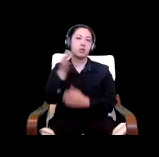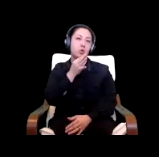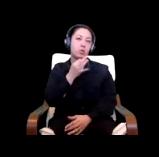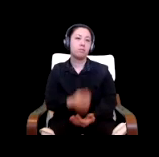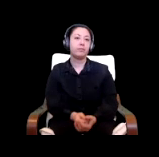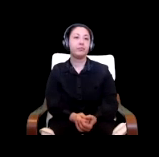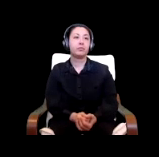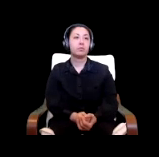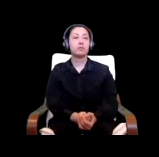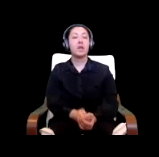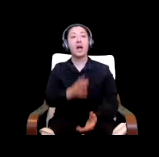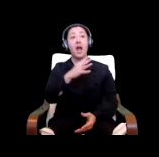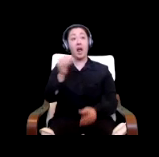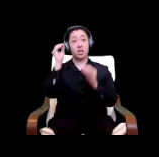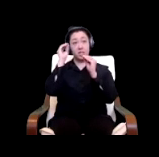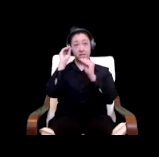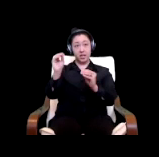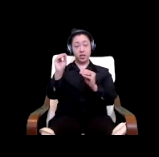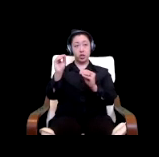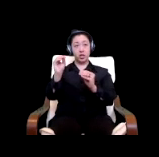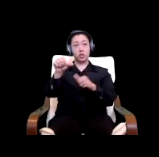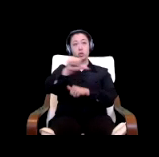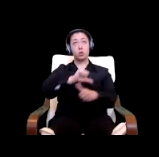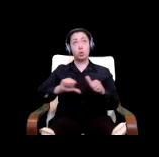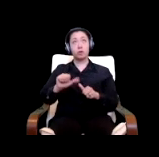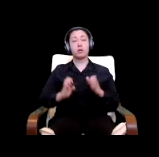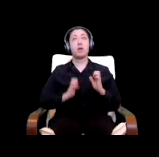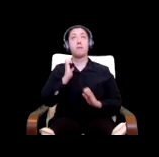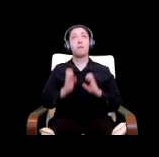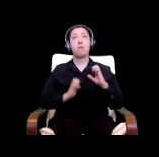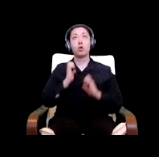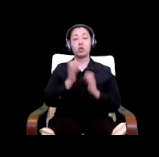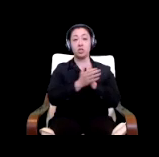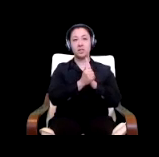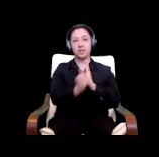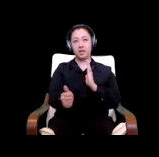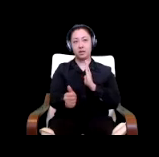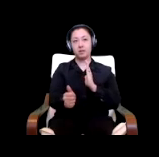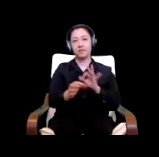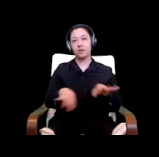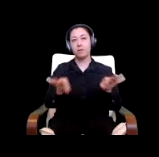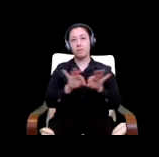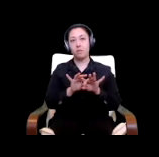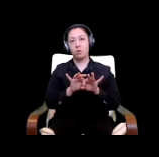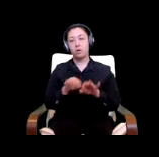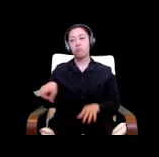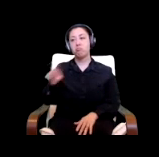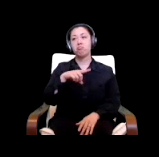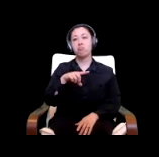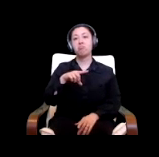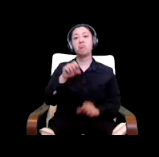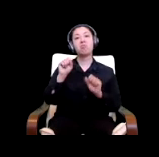Teaching social emotional skills for curriculum again, these can be taught explicitly the